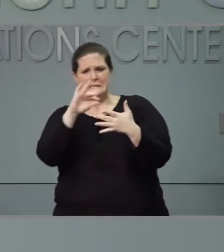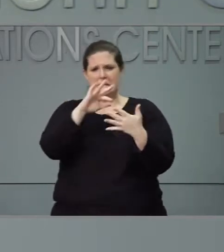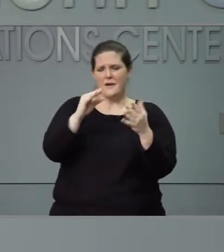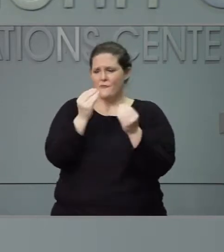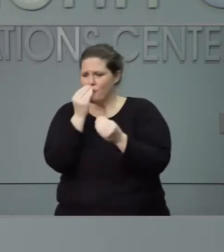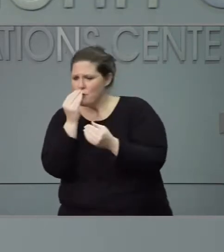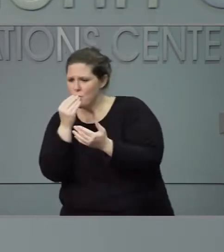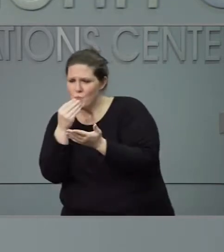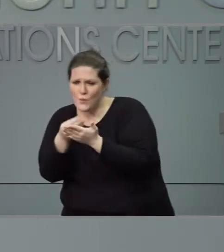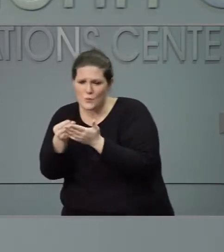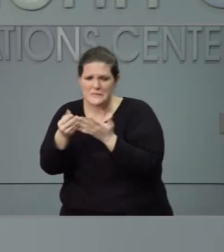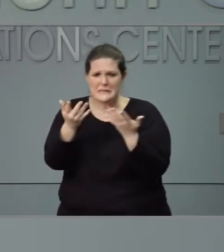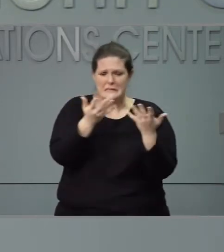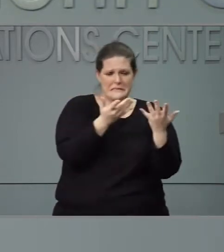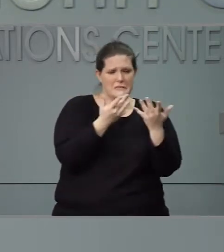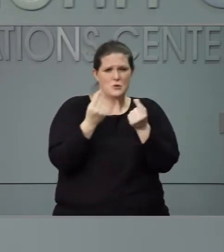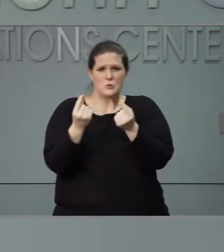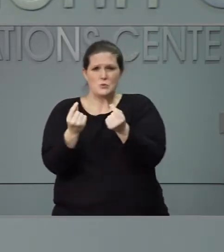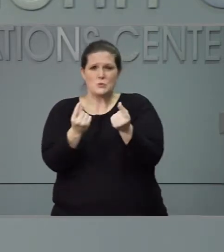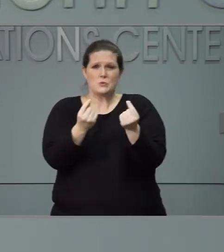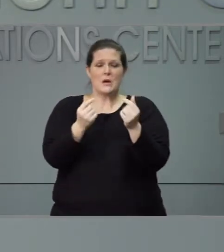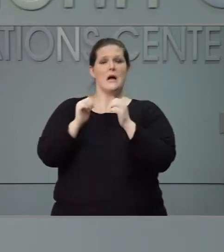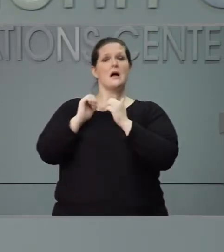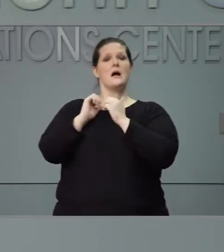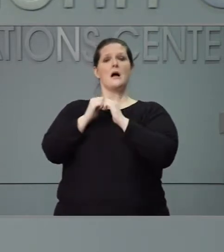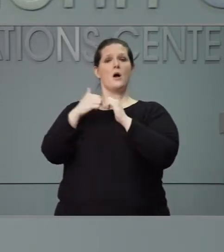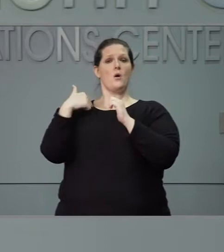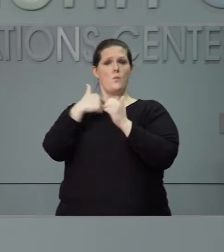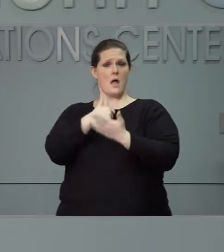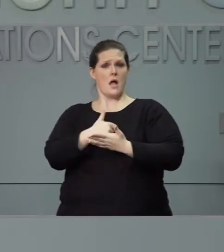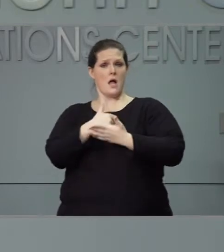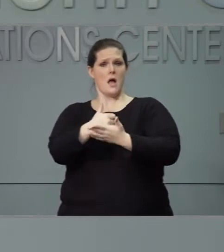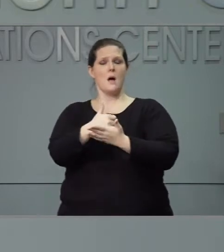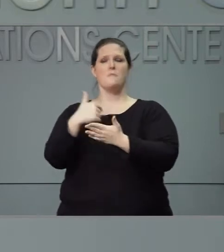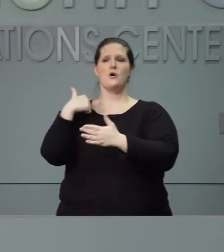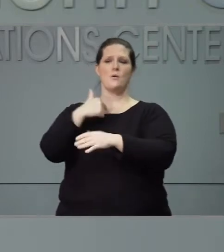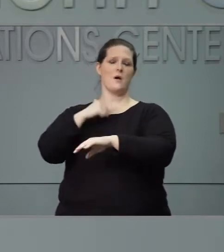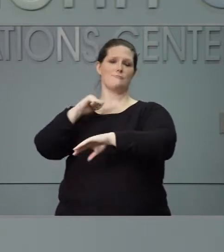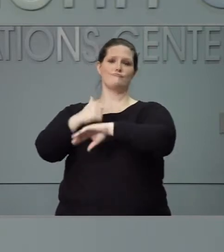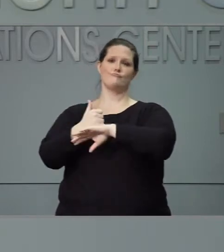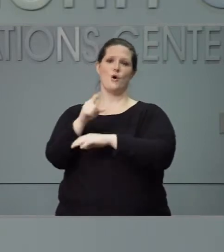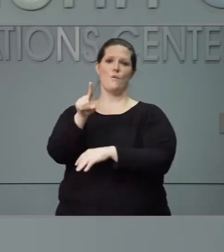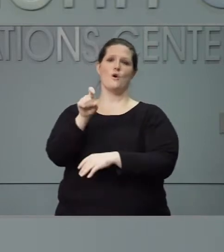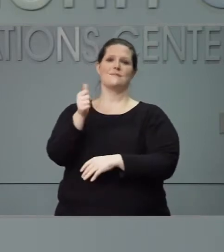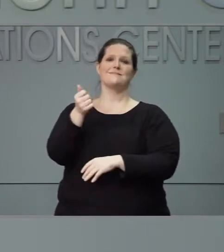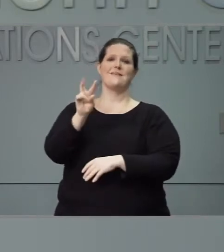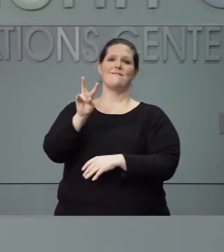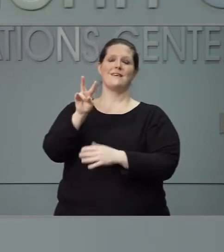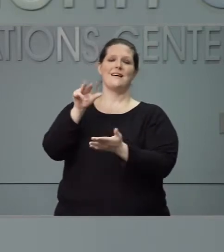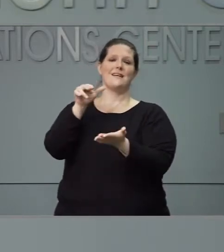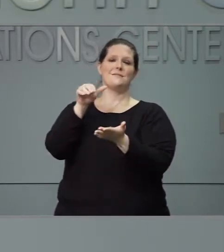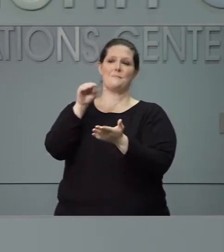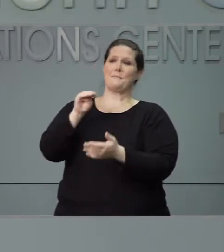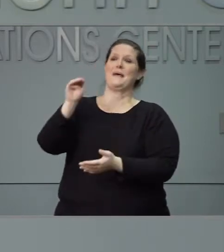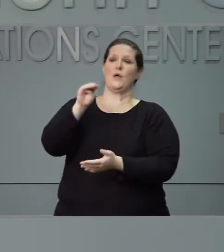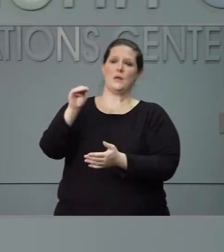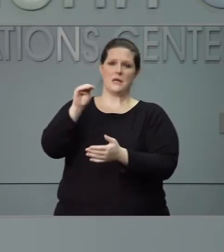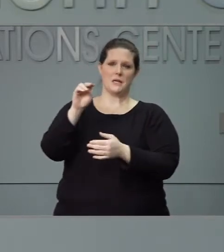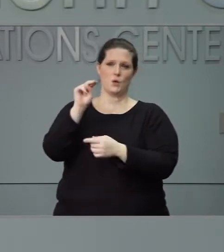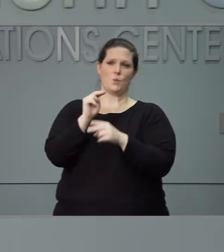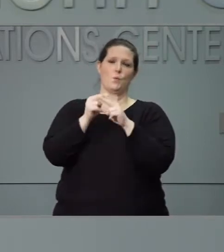MODERADOR . LAS PREGUNTAS NO HAN SIDO VISTAS NI